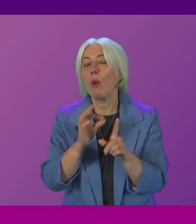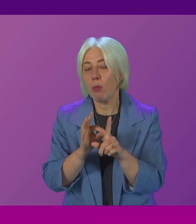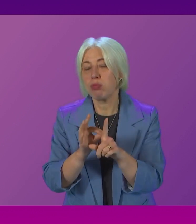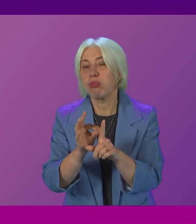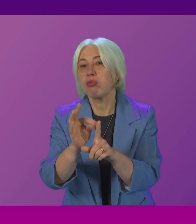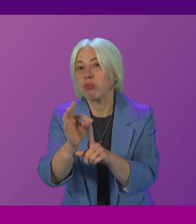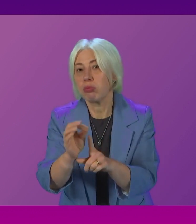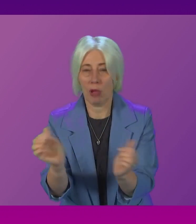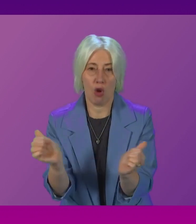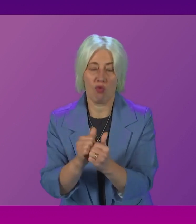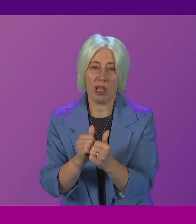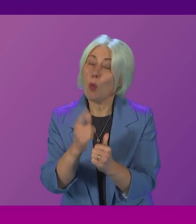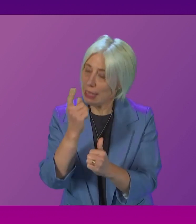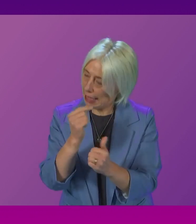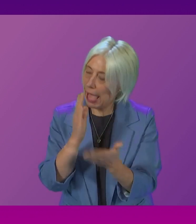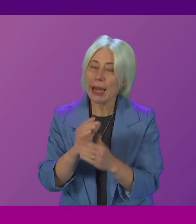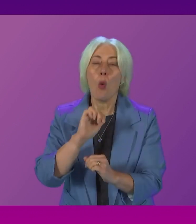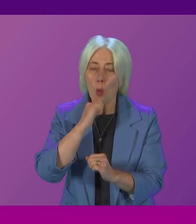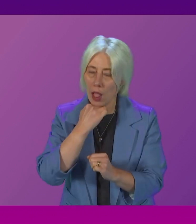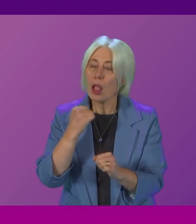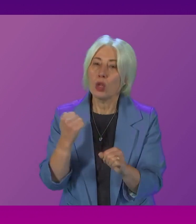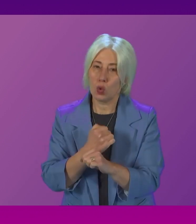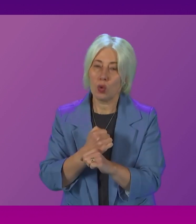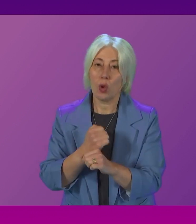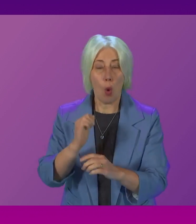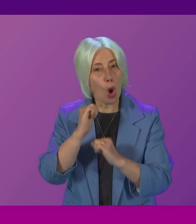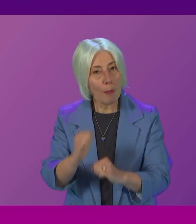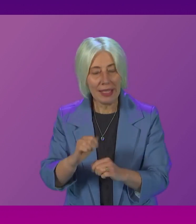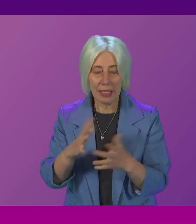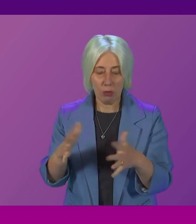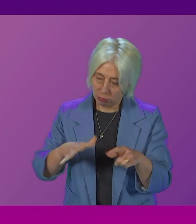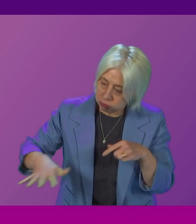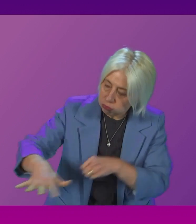can and must do more. We are committed to working at landscape scale and to taking a